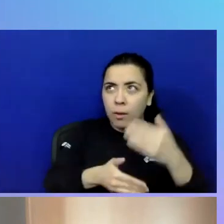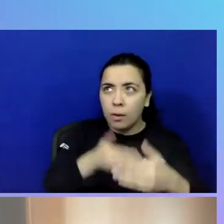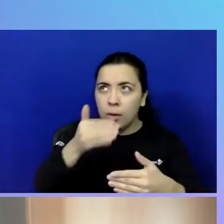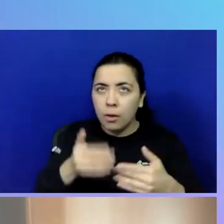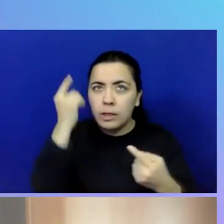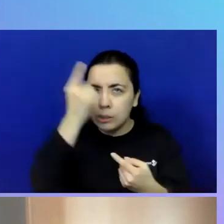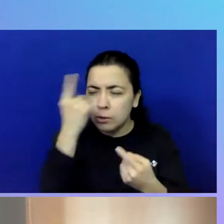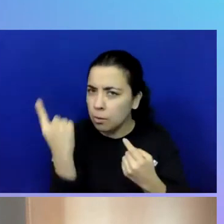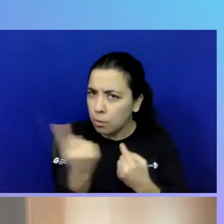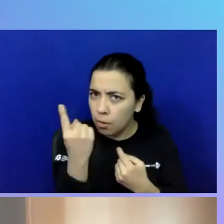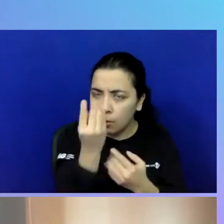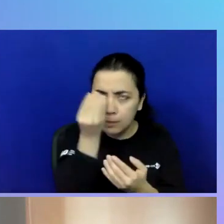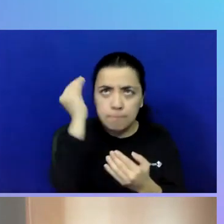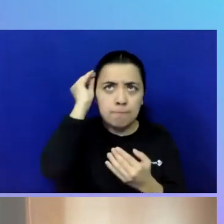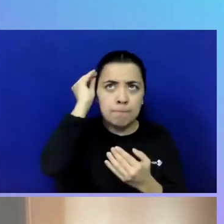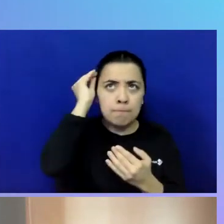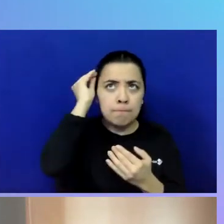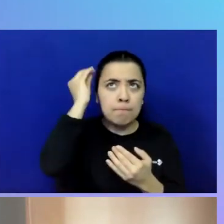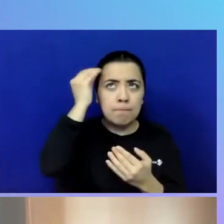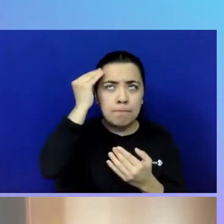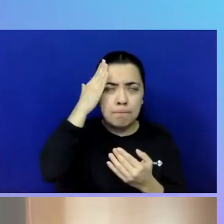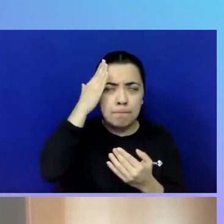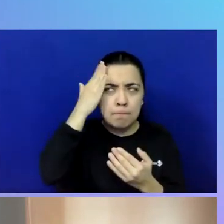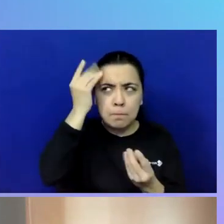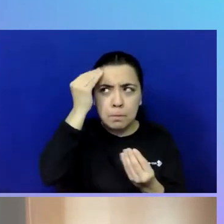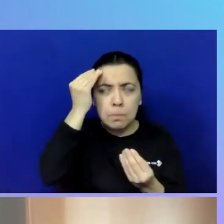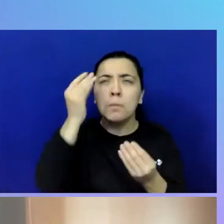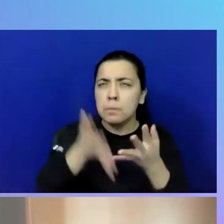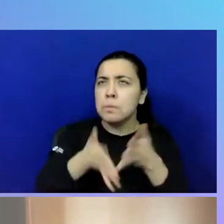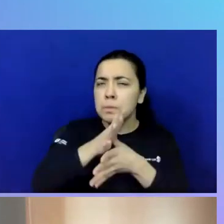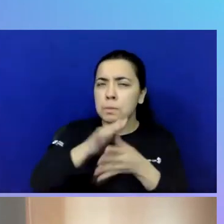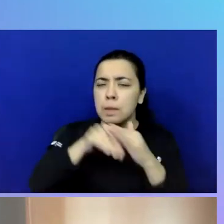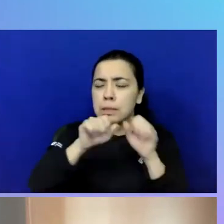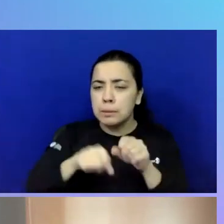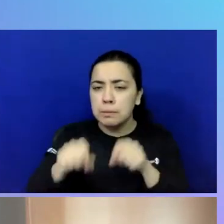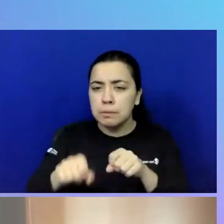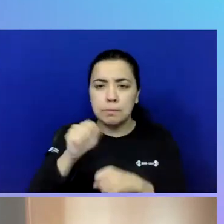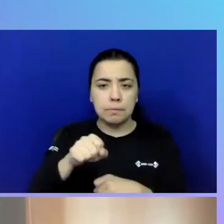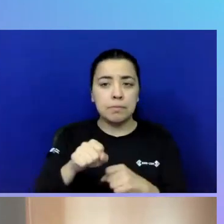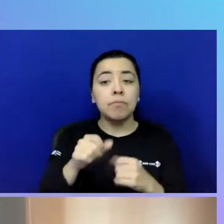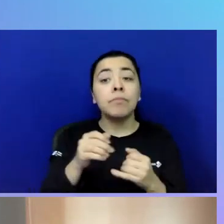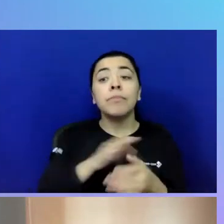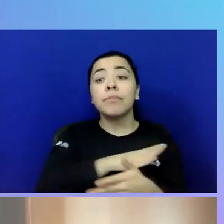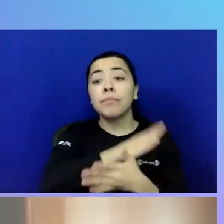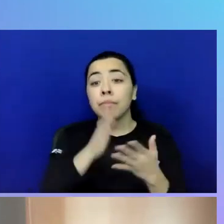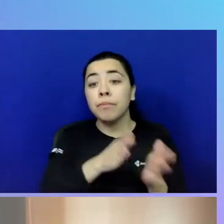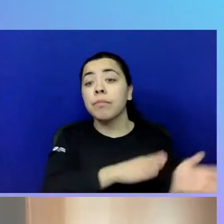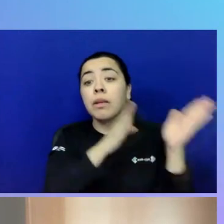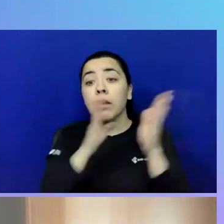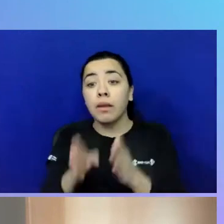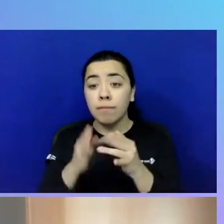forward together. Um, as a digital organization, we will continue to spread awareness and integrate proactive